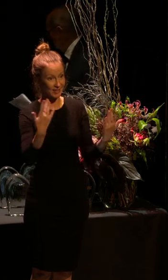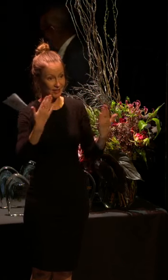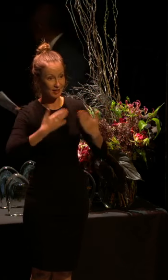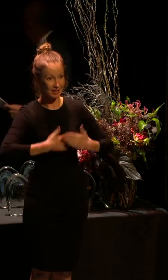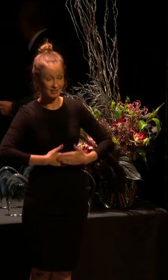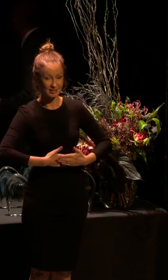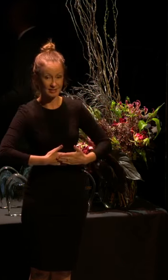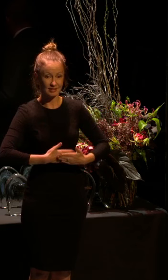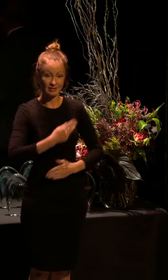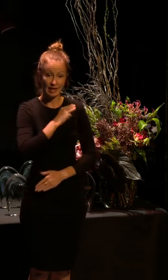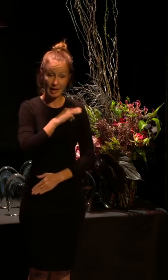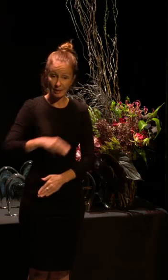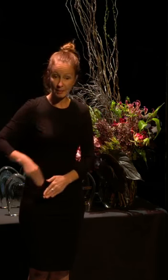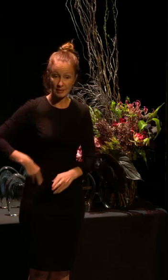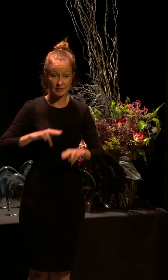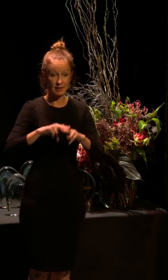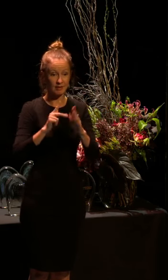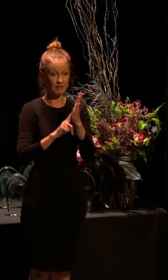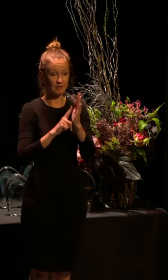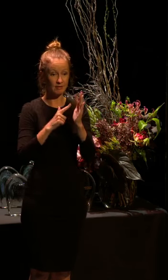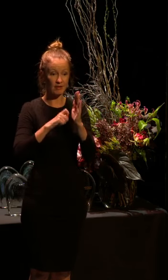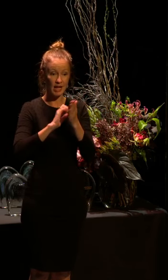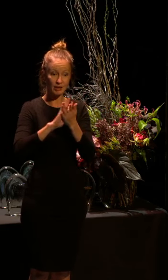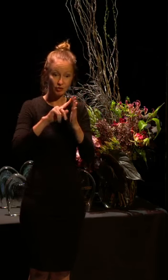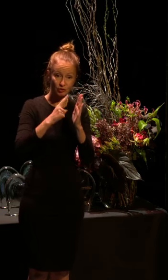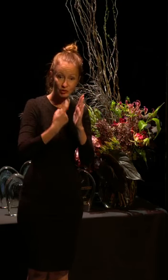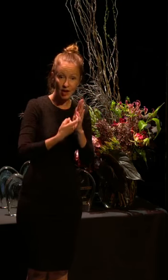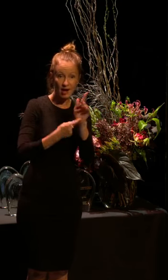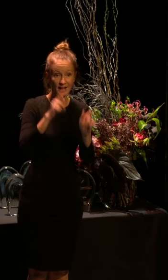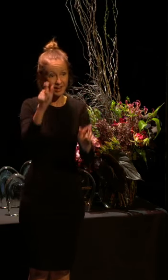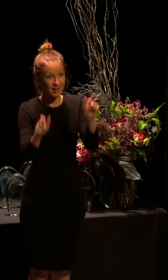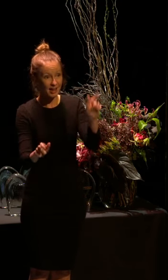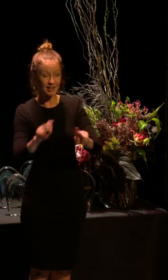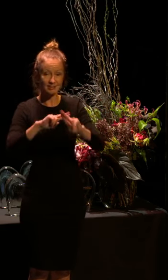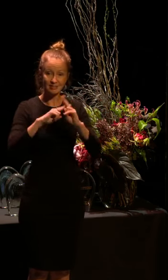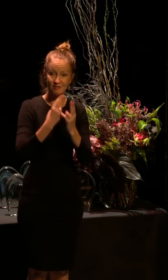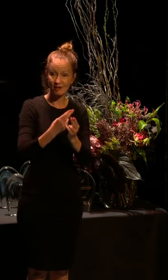to Minister Fletcher, guests, families, friends,